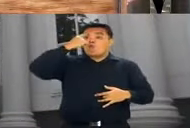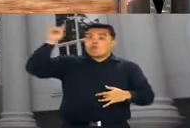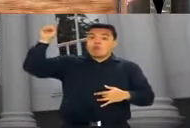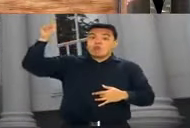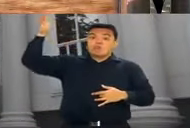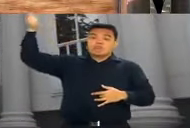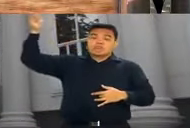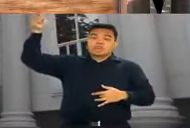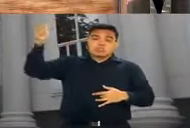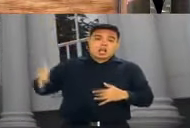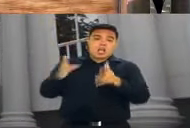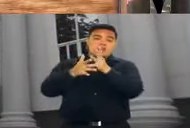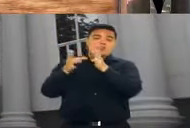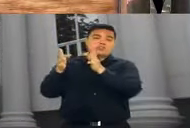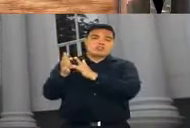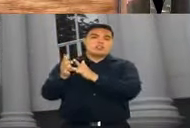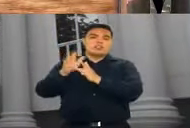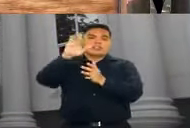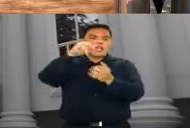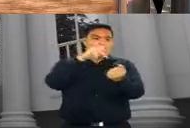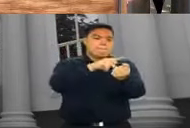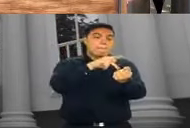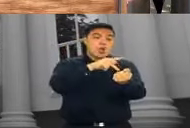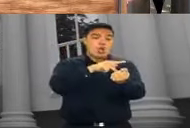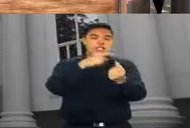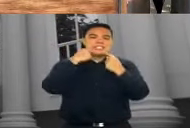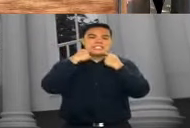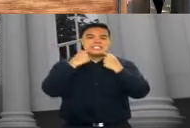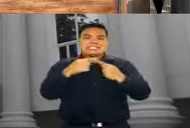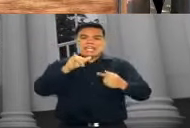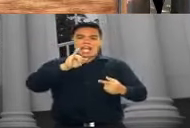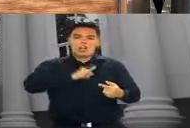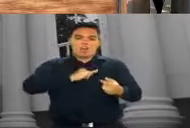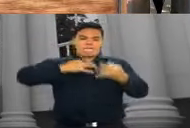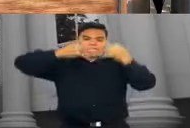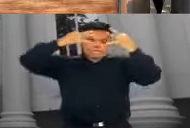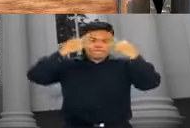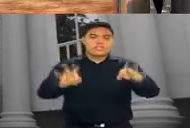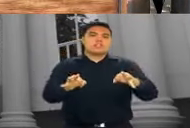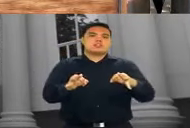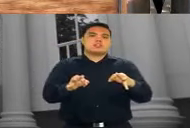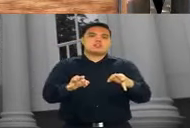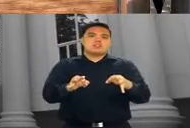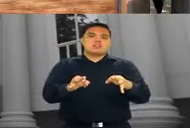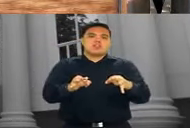nadrain, para ni cristo.